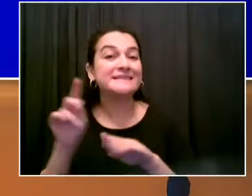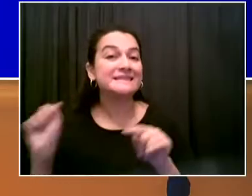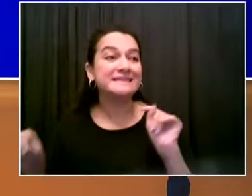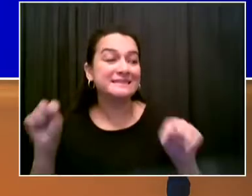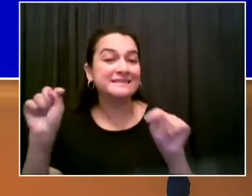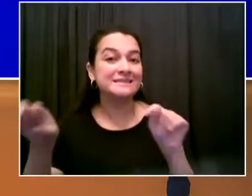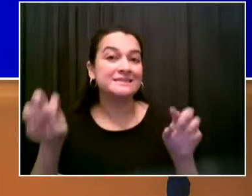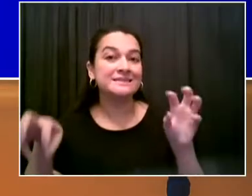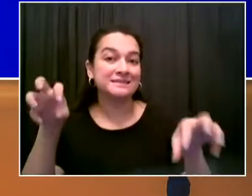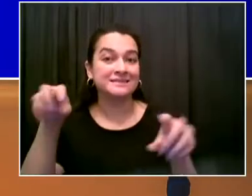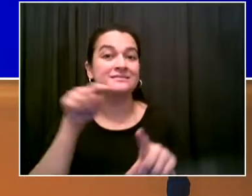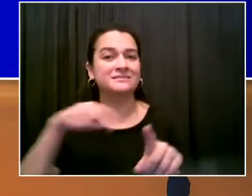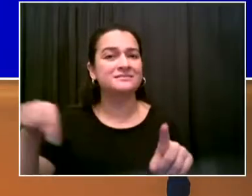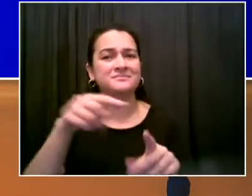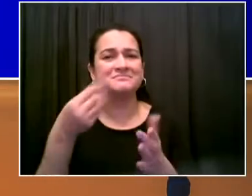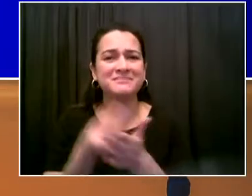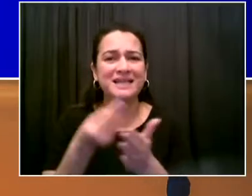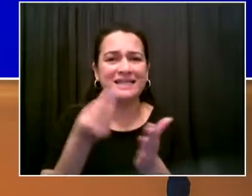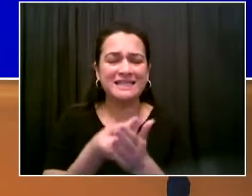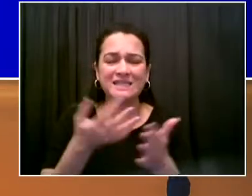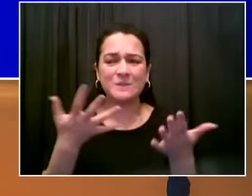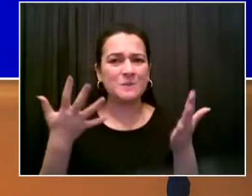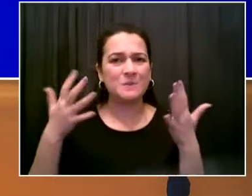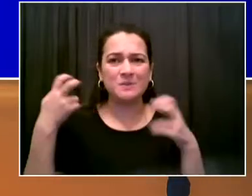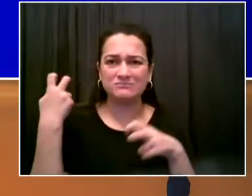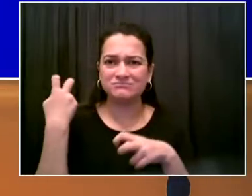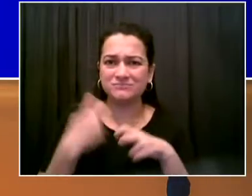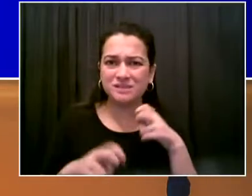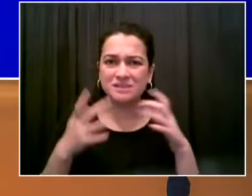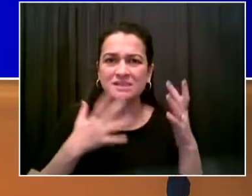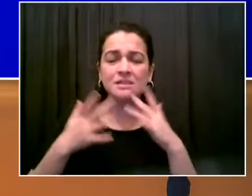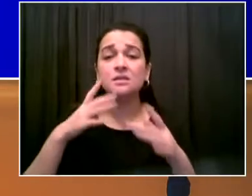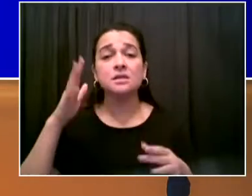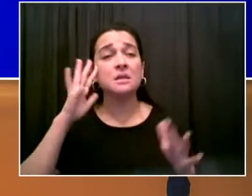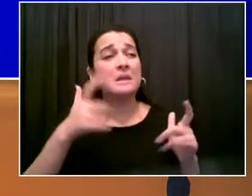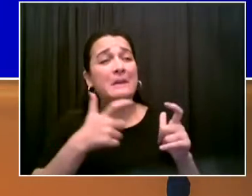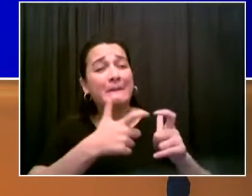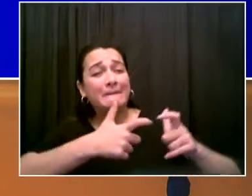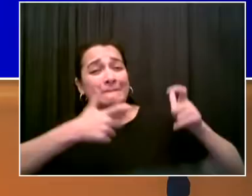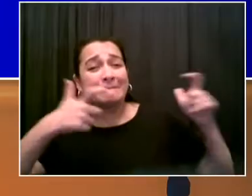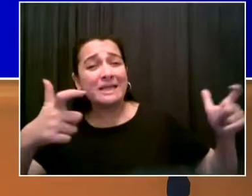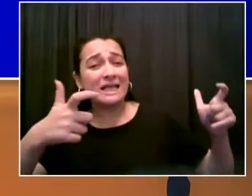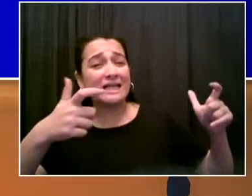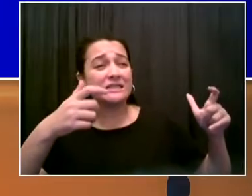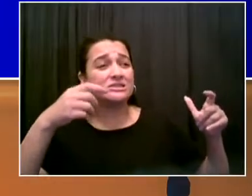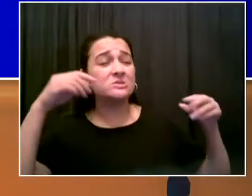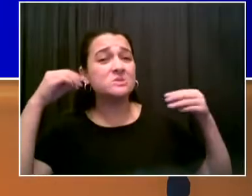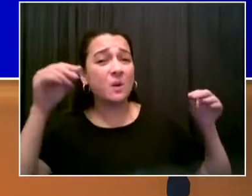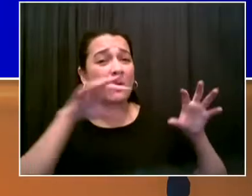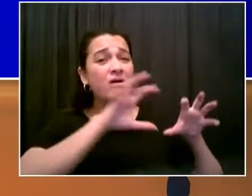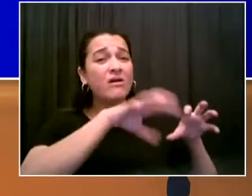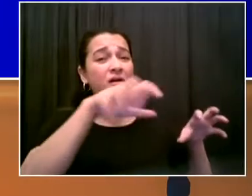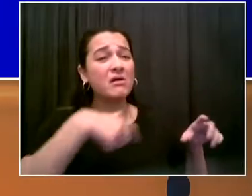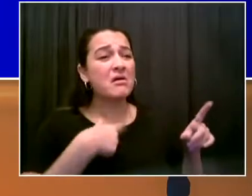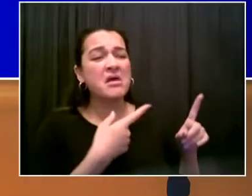SS MOM- AND-POP STORES, SHOWING THAT WE CAN HELP THESE BUSINESSES THAT